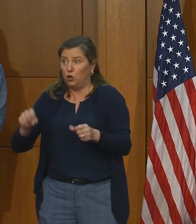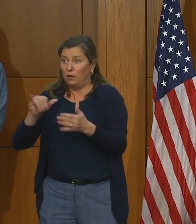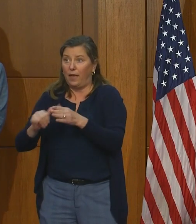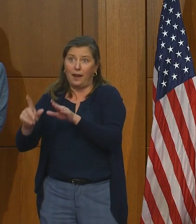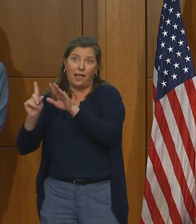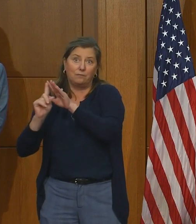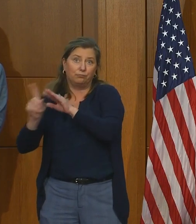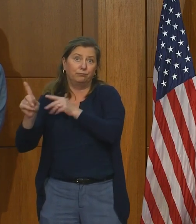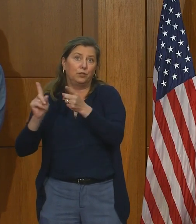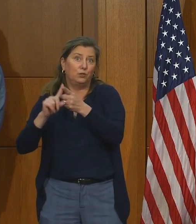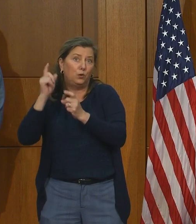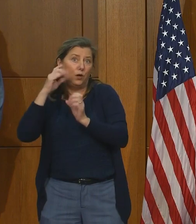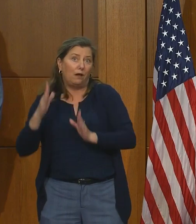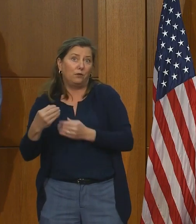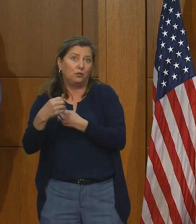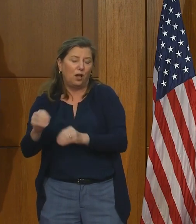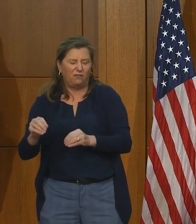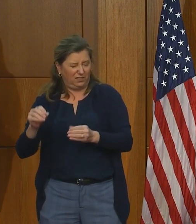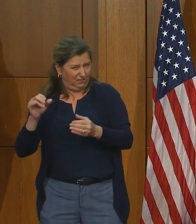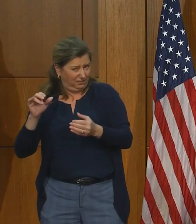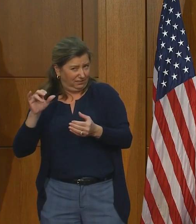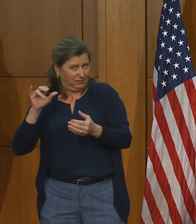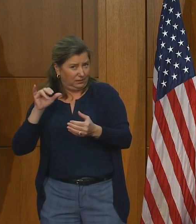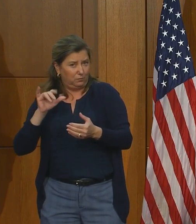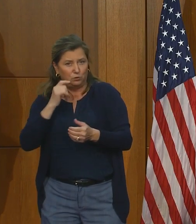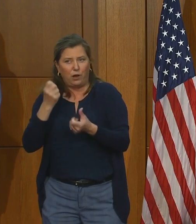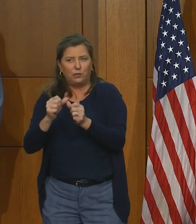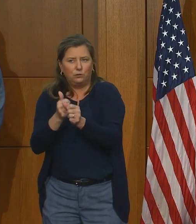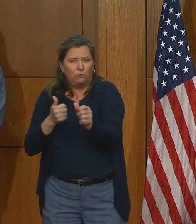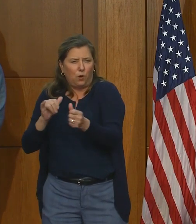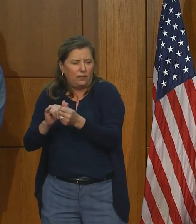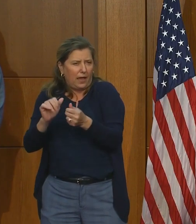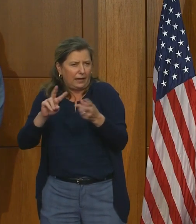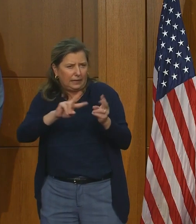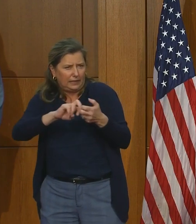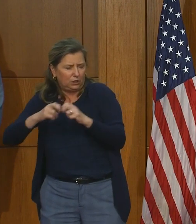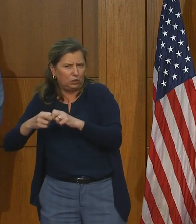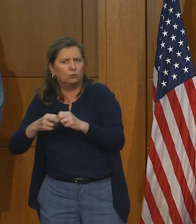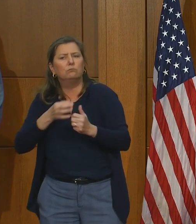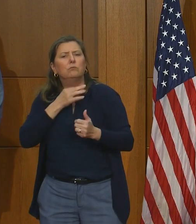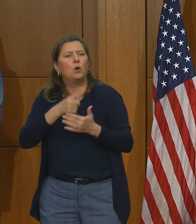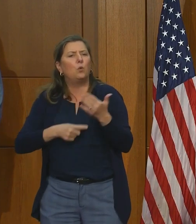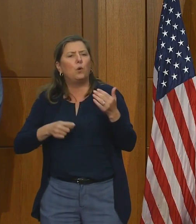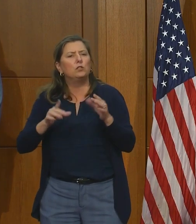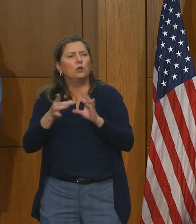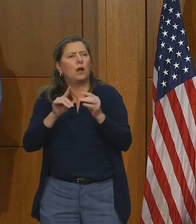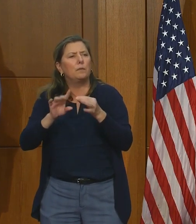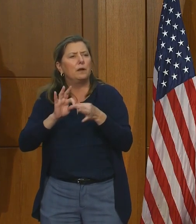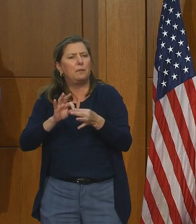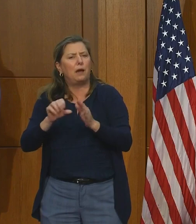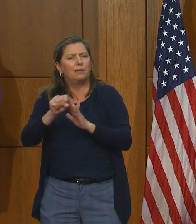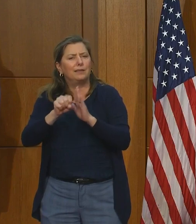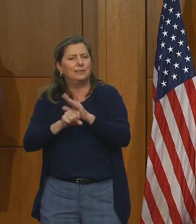MAINTAIN THINGS OUT THE STATE